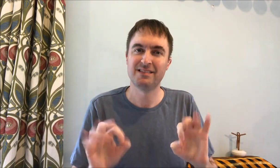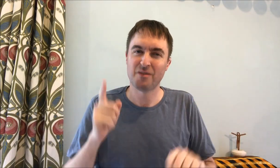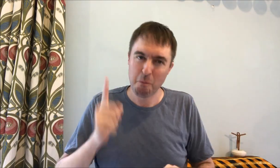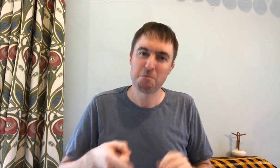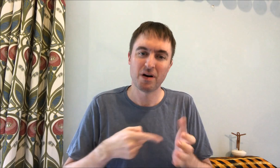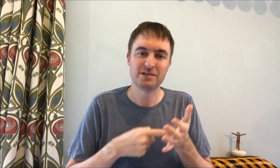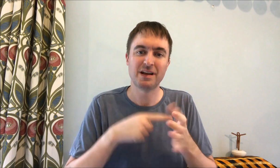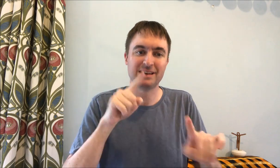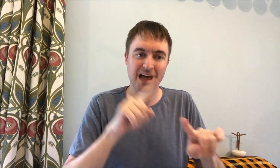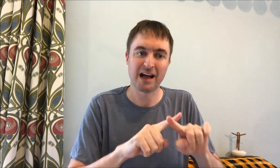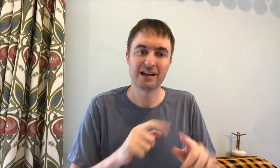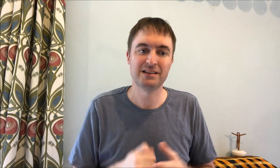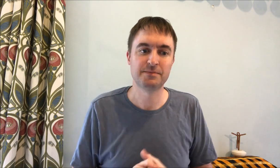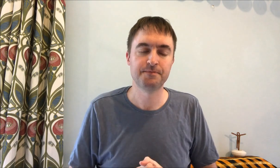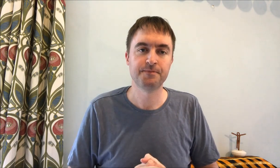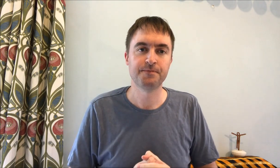These transactions must be taxed.